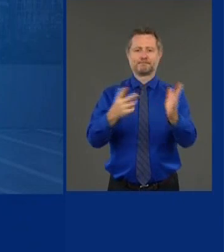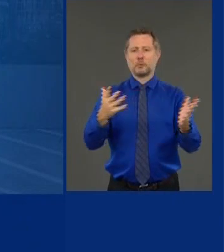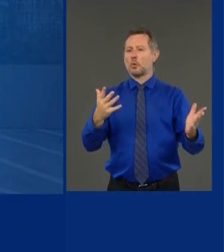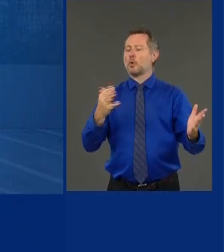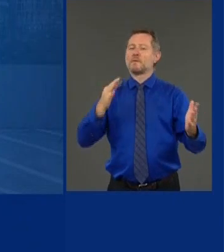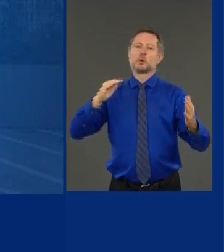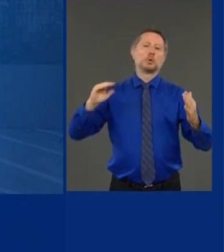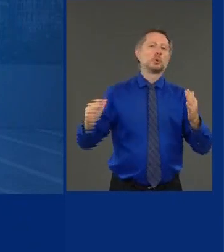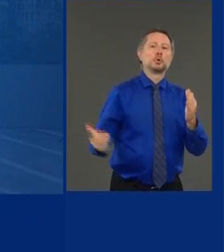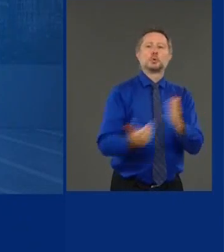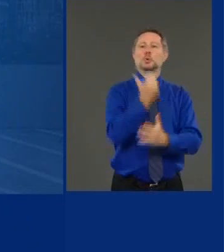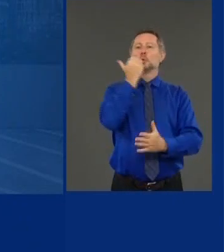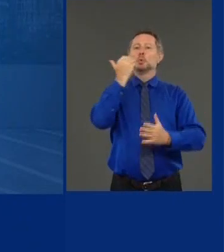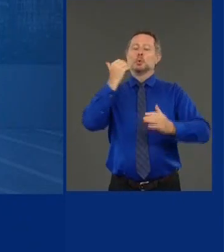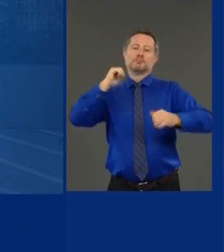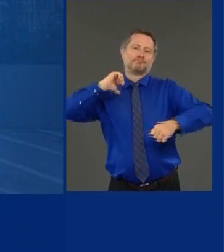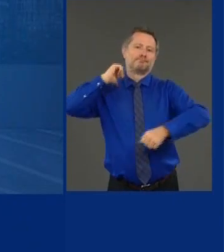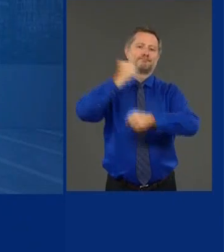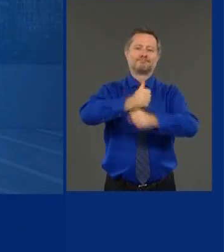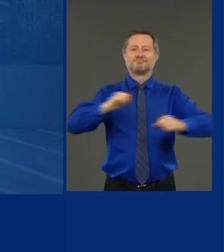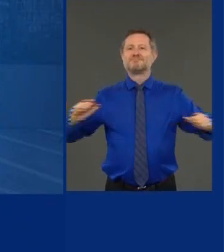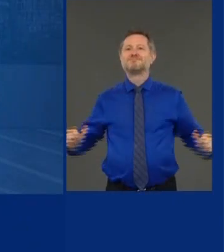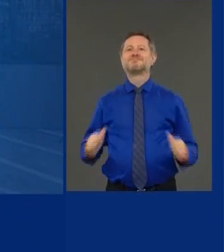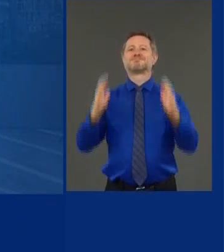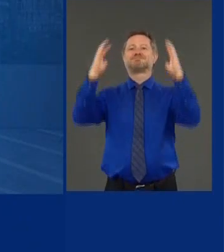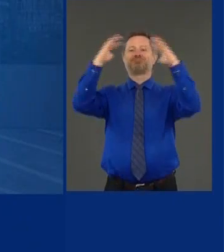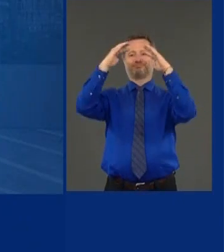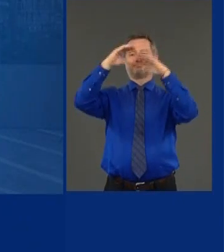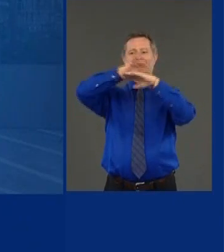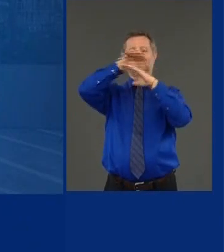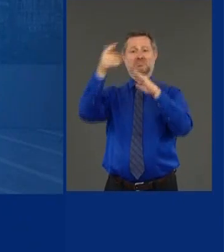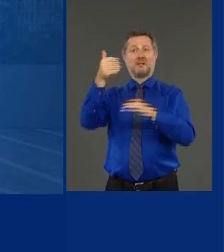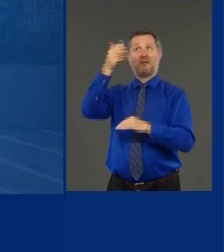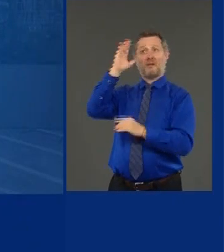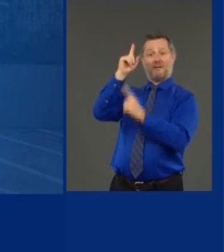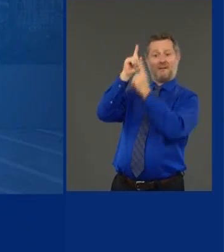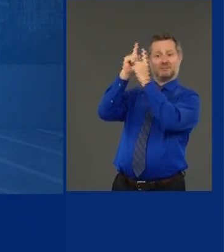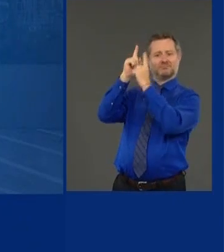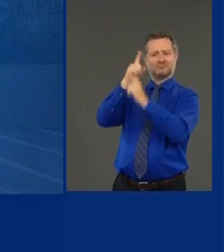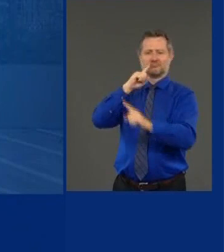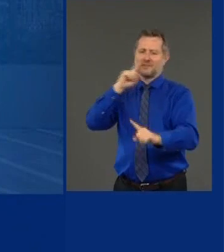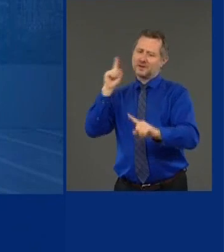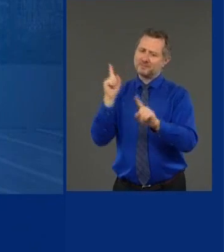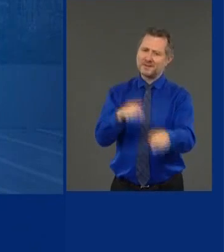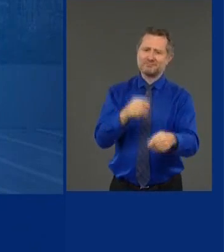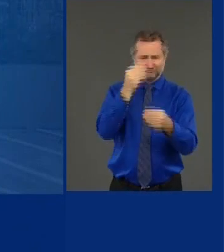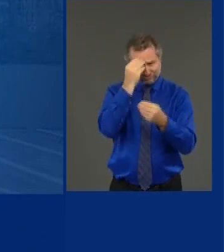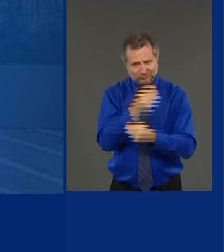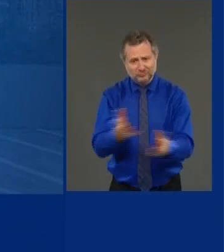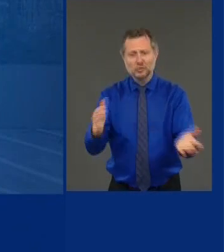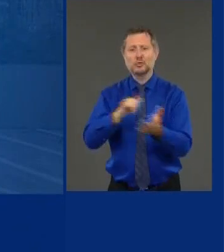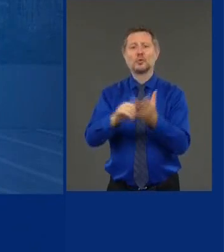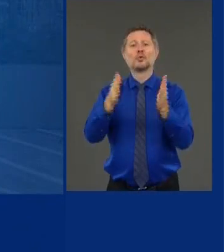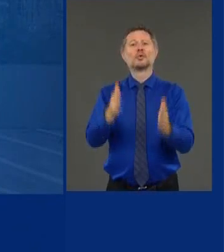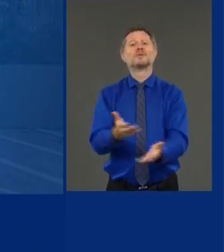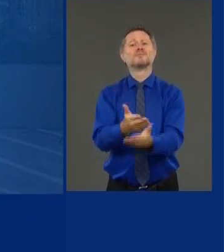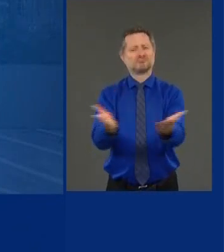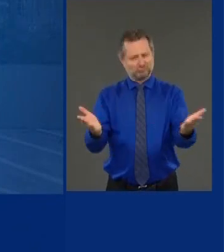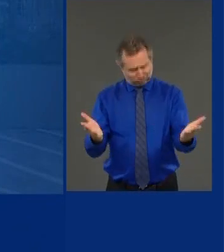MAYBE BECAUSE GOD SAYS HE NEEDS OR WANTS A SYMBOL OF RENEWAL AND REBIRTH AT THIS MOMENT.